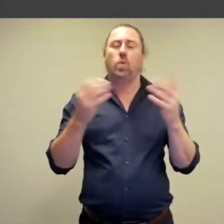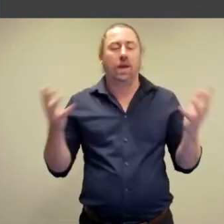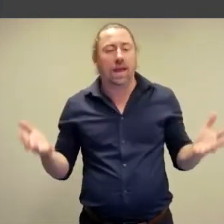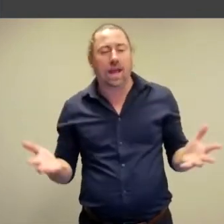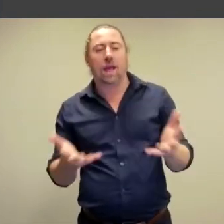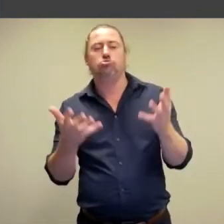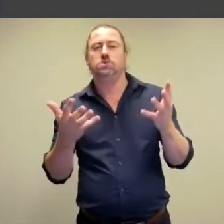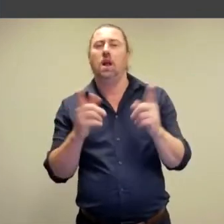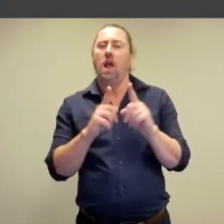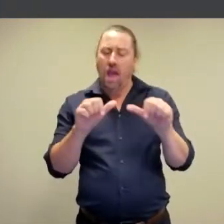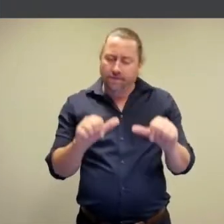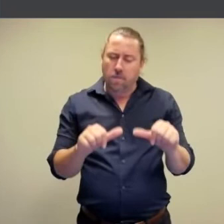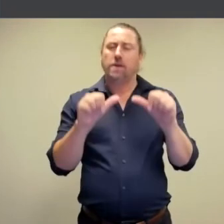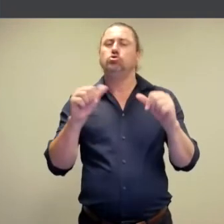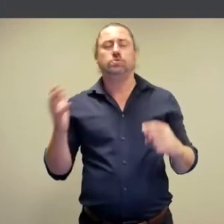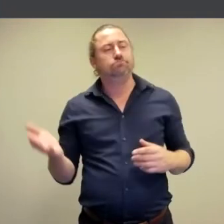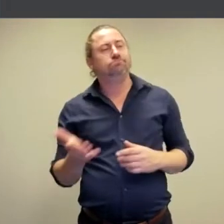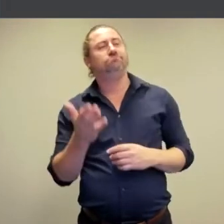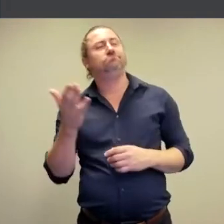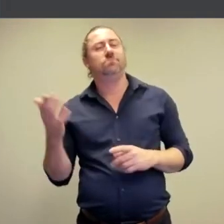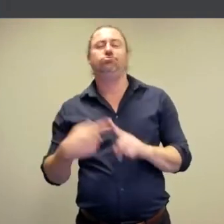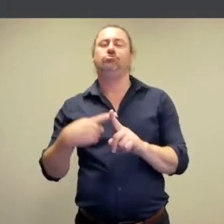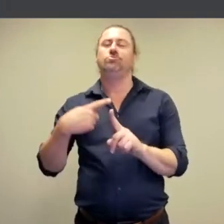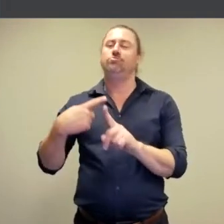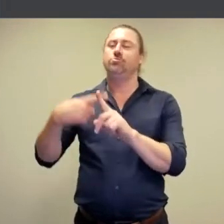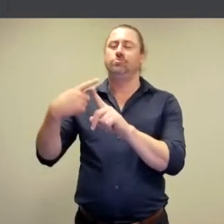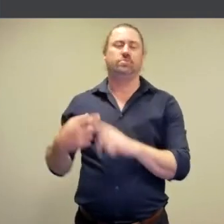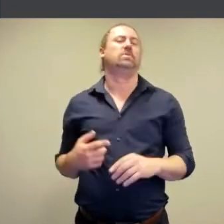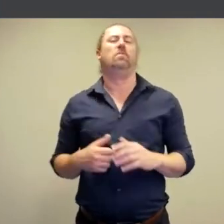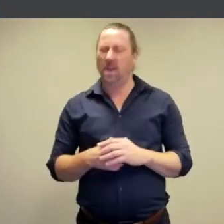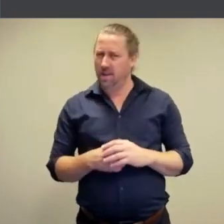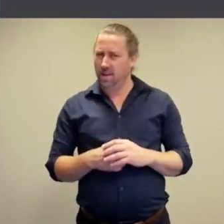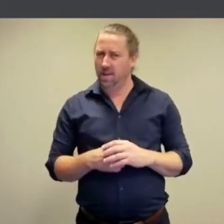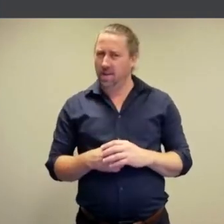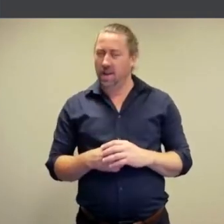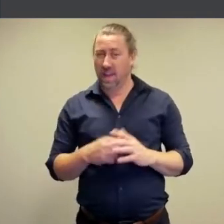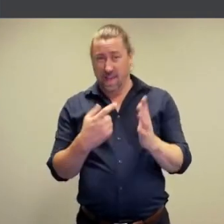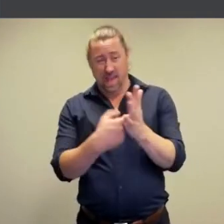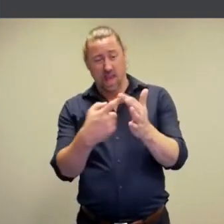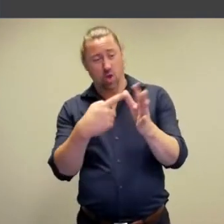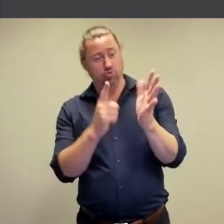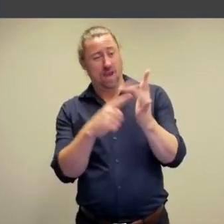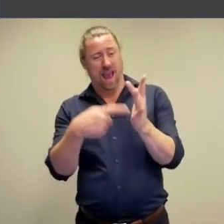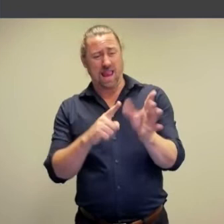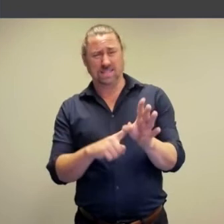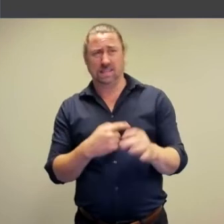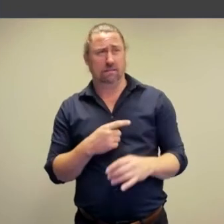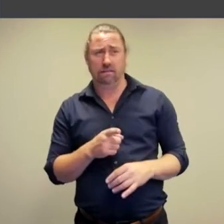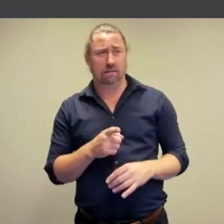affirmations. There's a really curious suspension